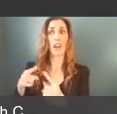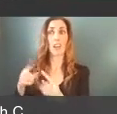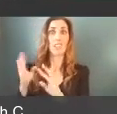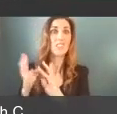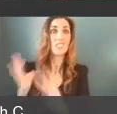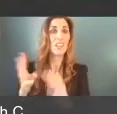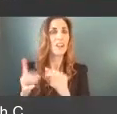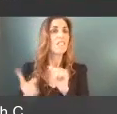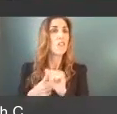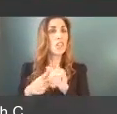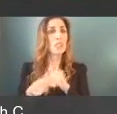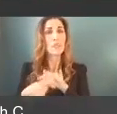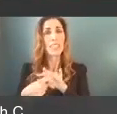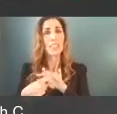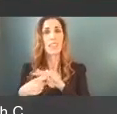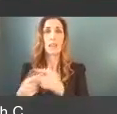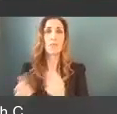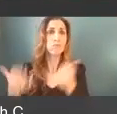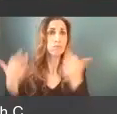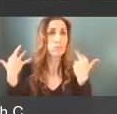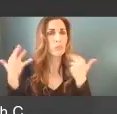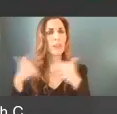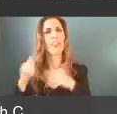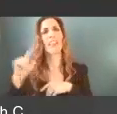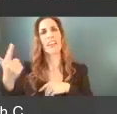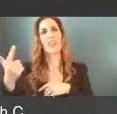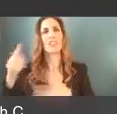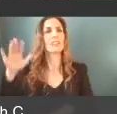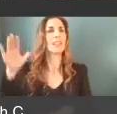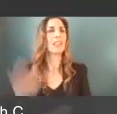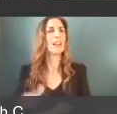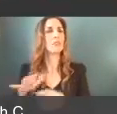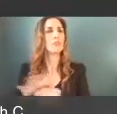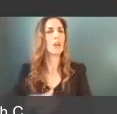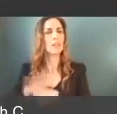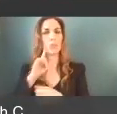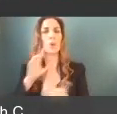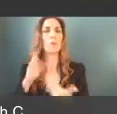it will be much, much easier to get a vaccine appointment. That's everybody's hope.